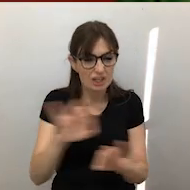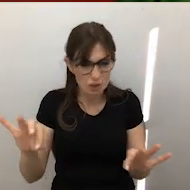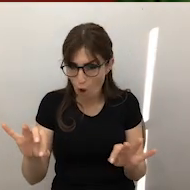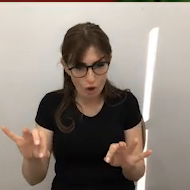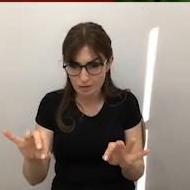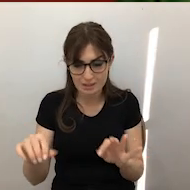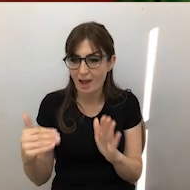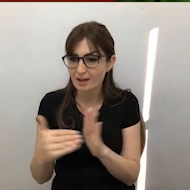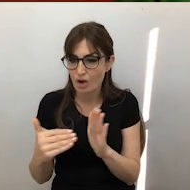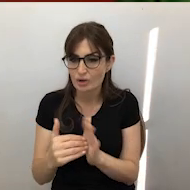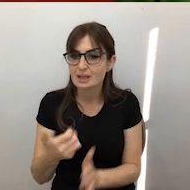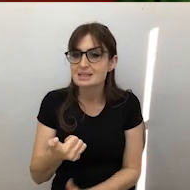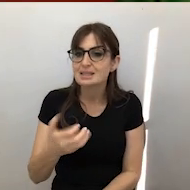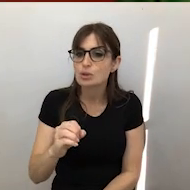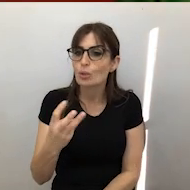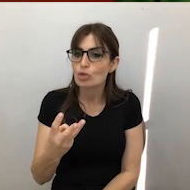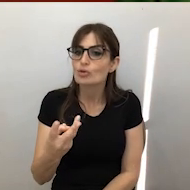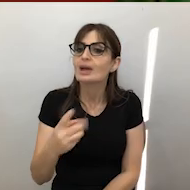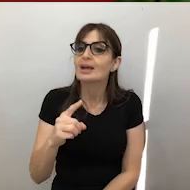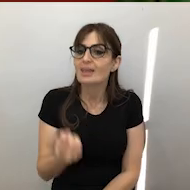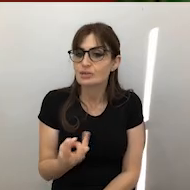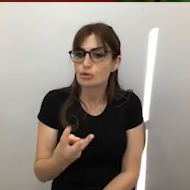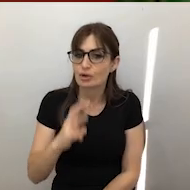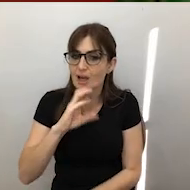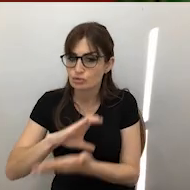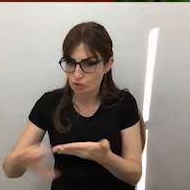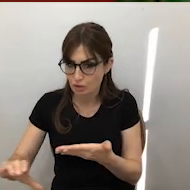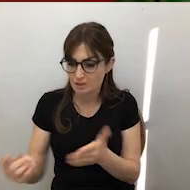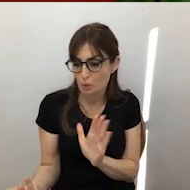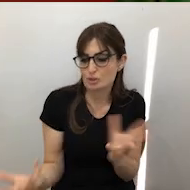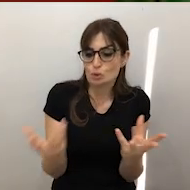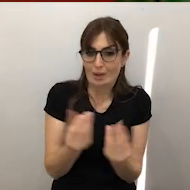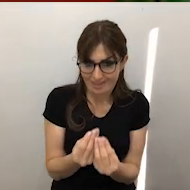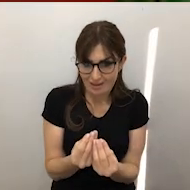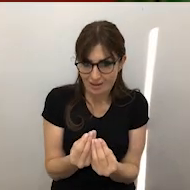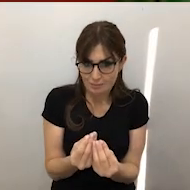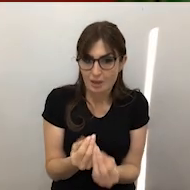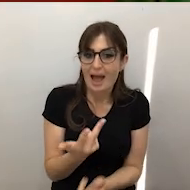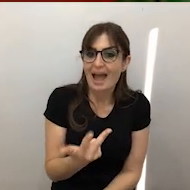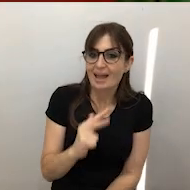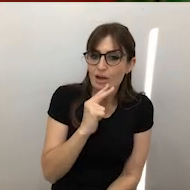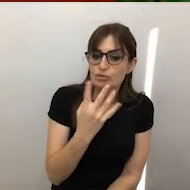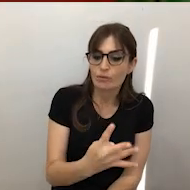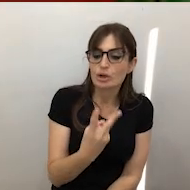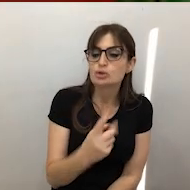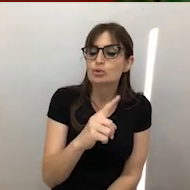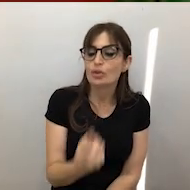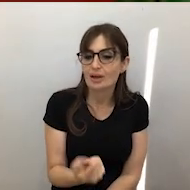and total non-current assets of $603,300, which add together to give total assets